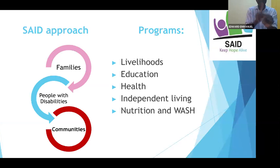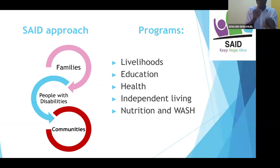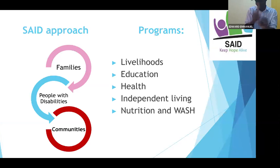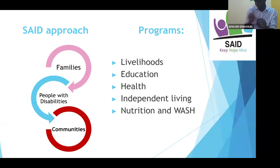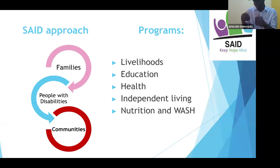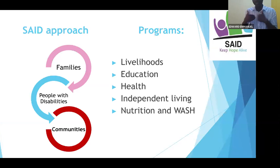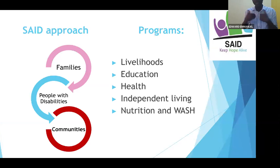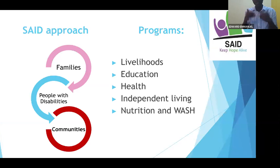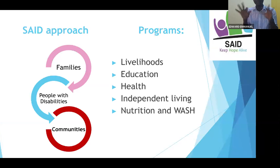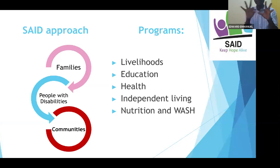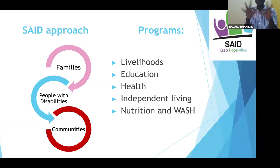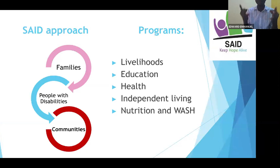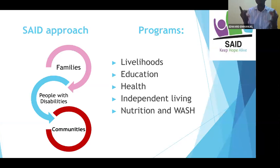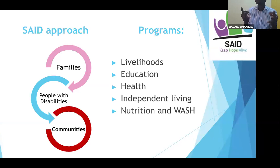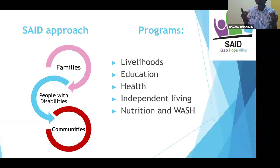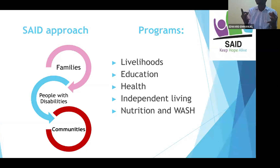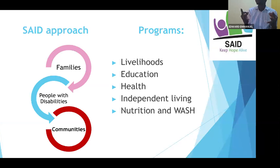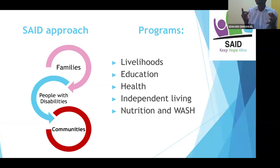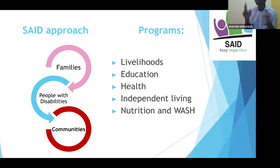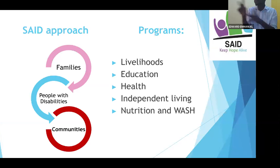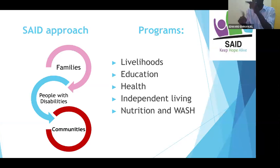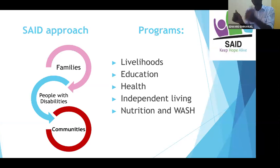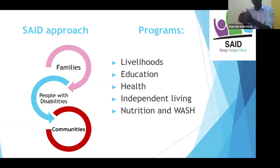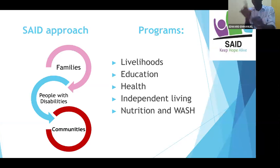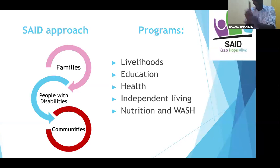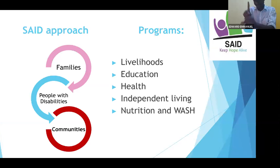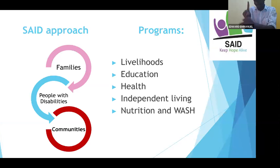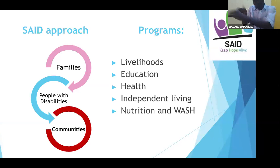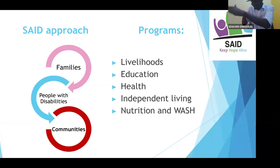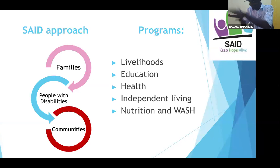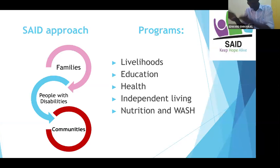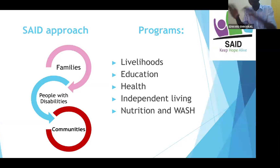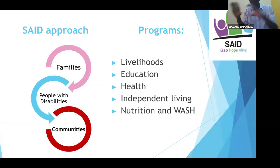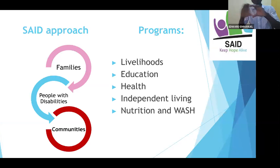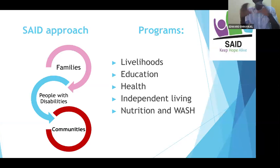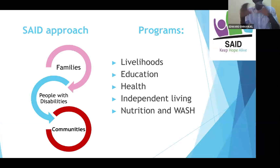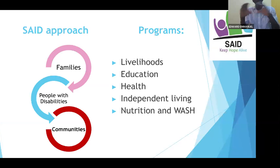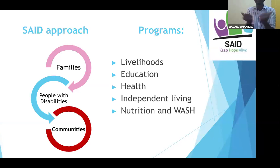But I think them be part of it. Is visibility enough for them to know that they exist.